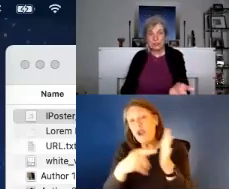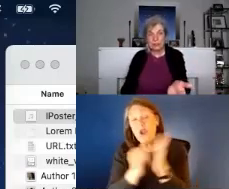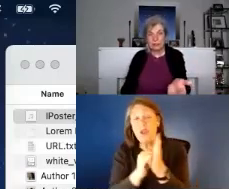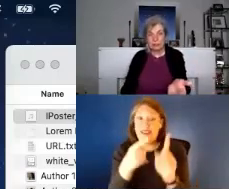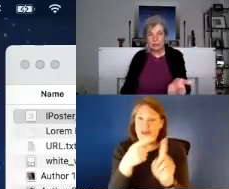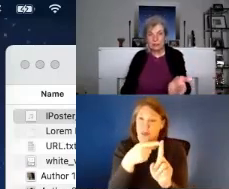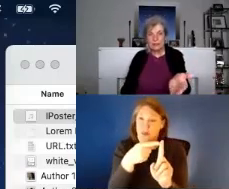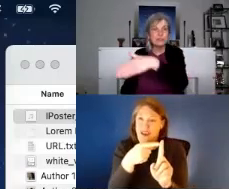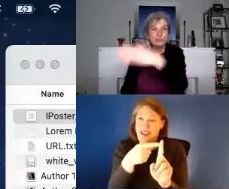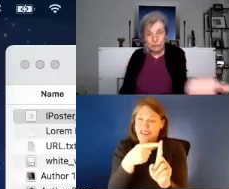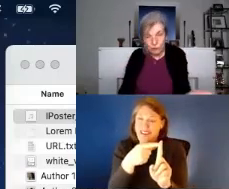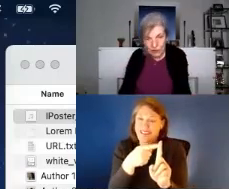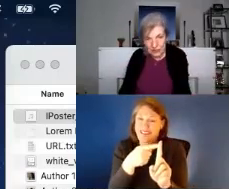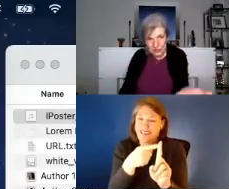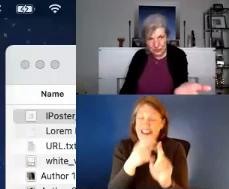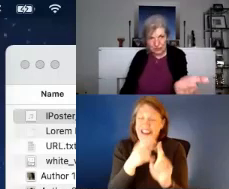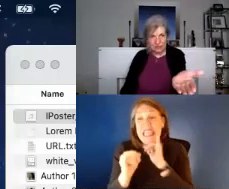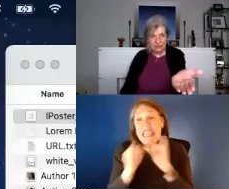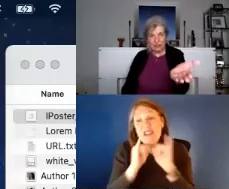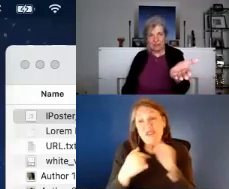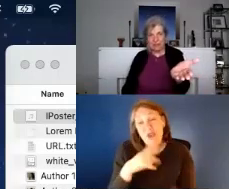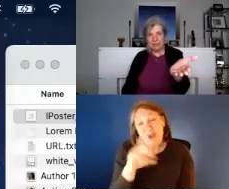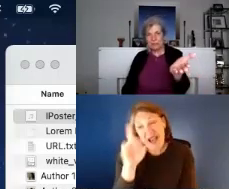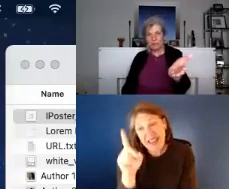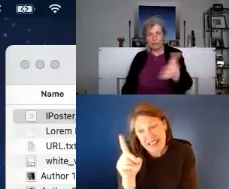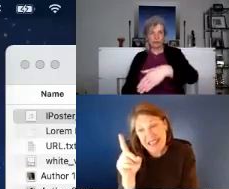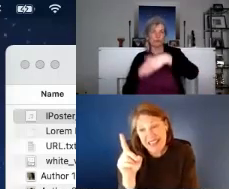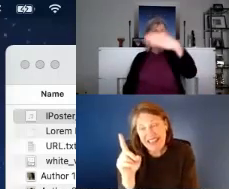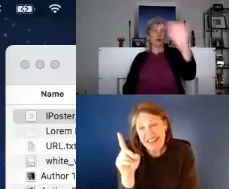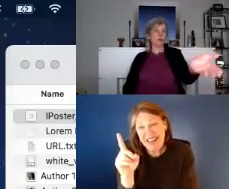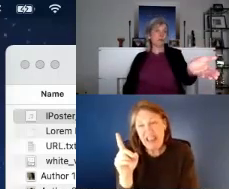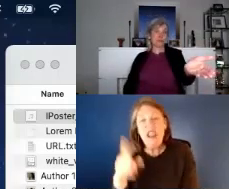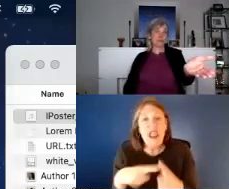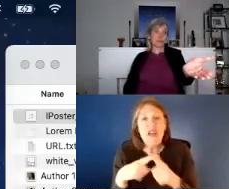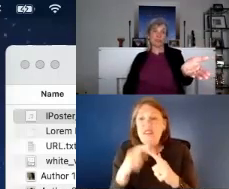interview I did. 07:32:22 And then you don't do the whole presentation